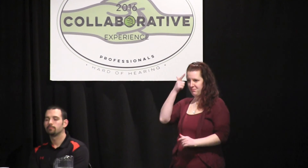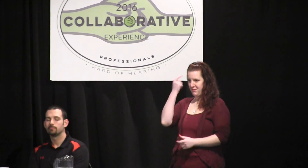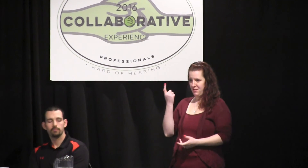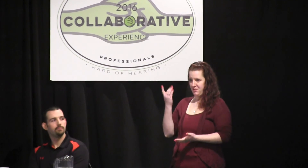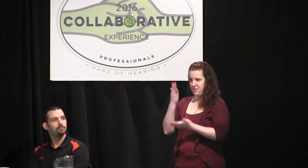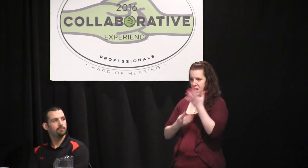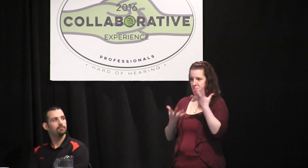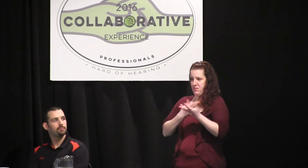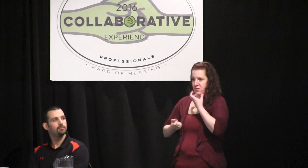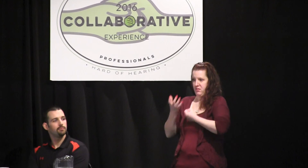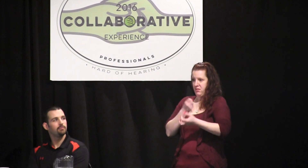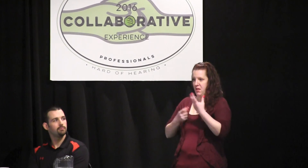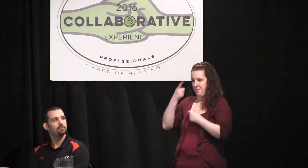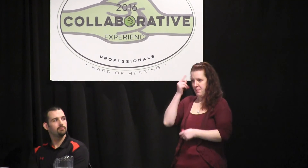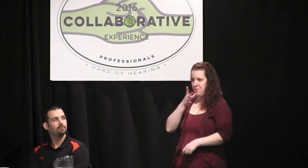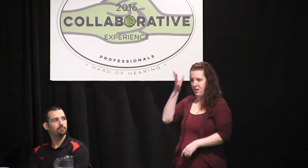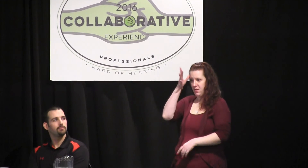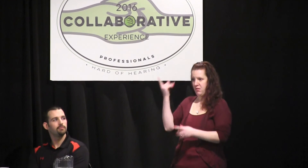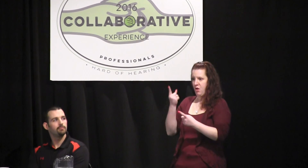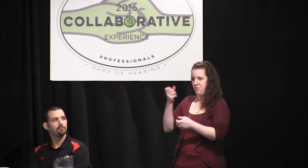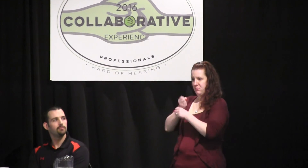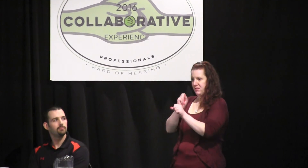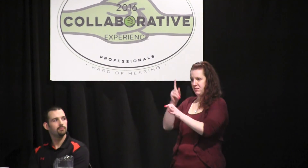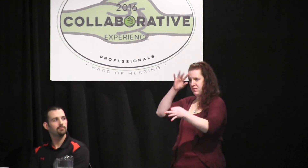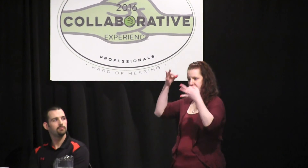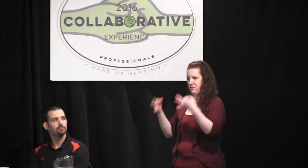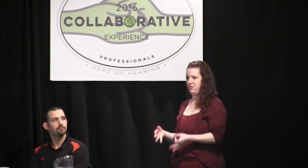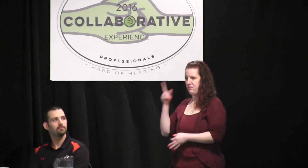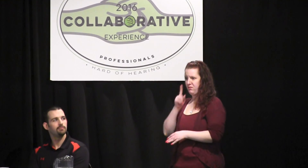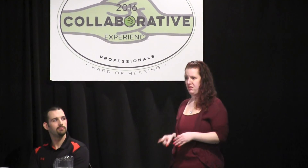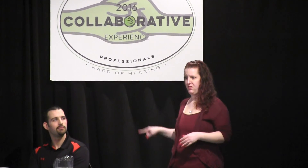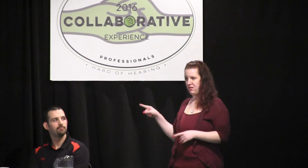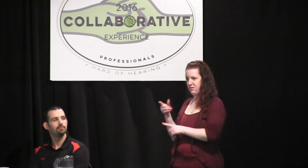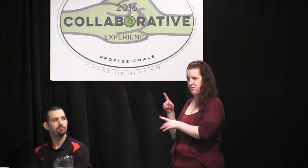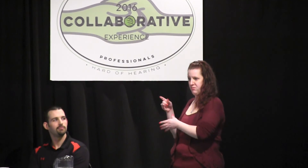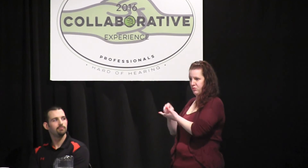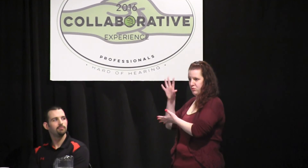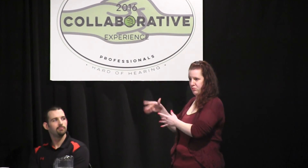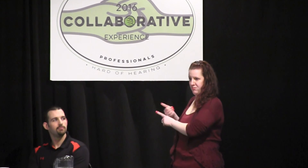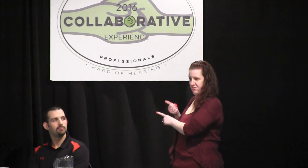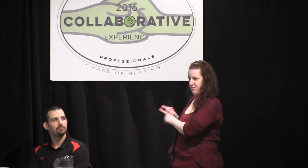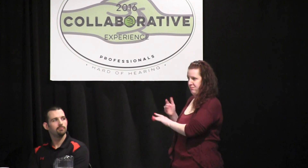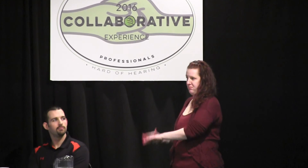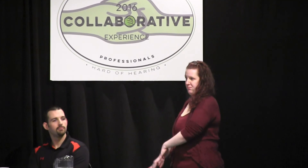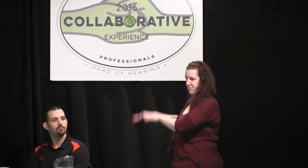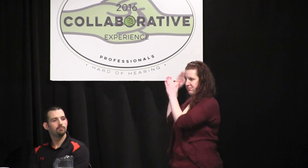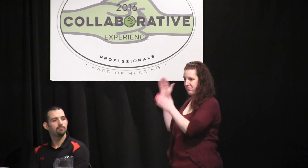until they listen. Don't hold it in. Don't let your parents just make the decisions for you.